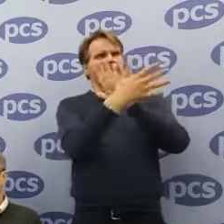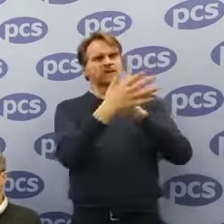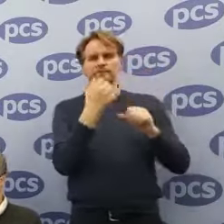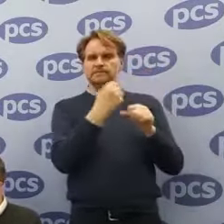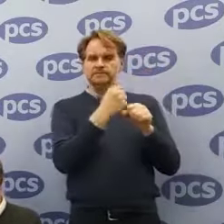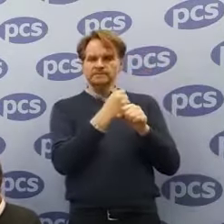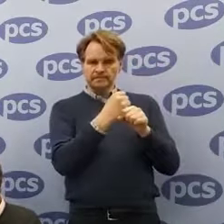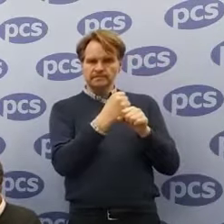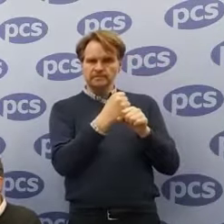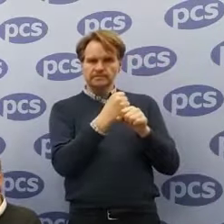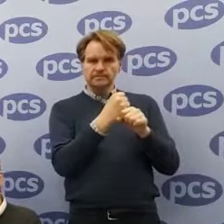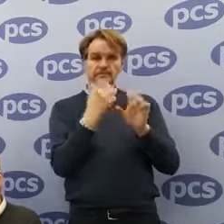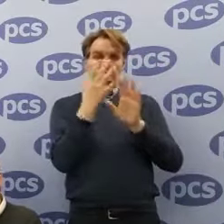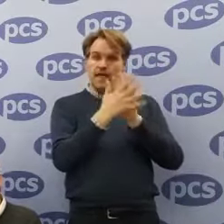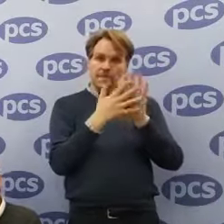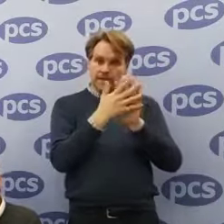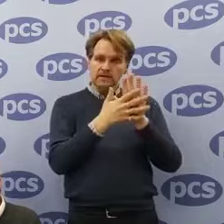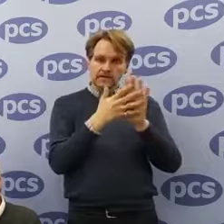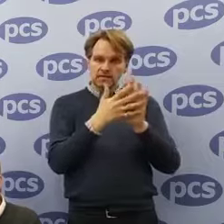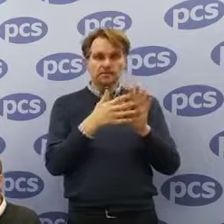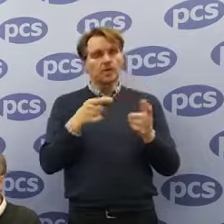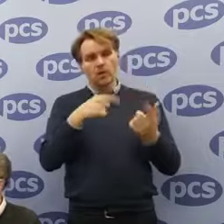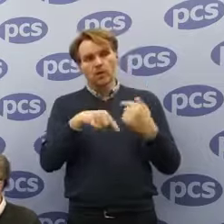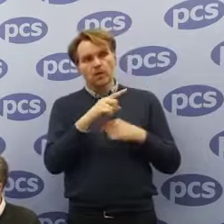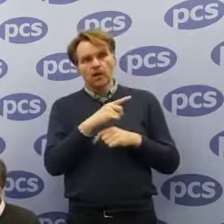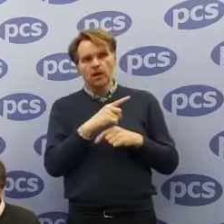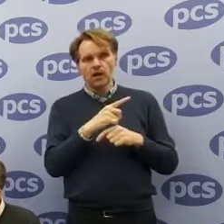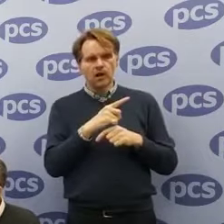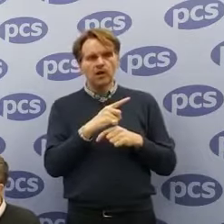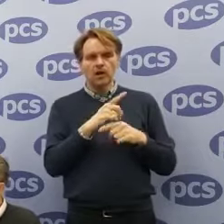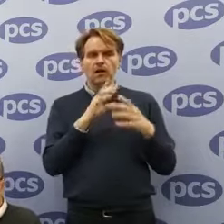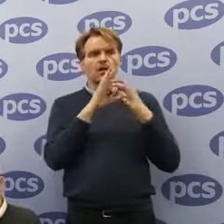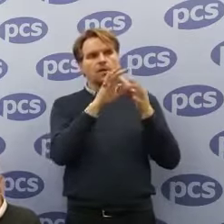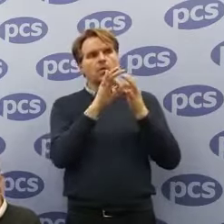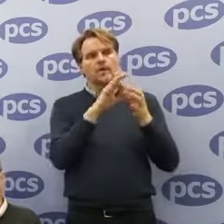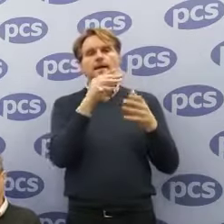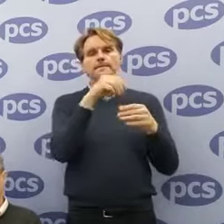means going to the areas where we can bring members out, pay them strike pay